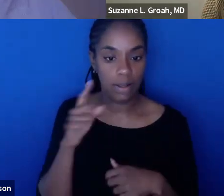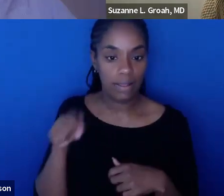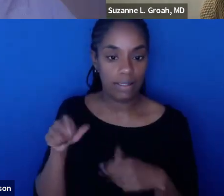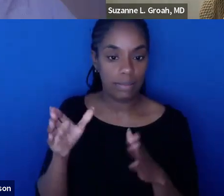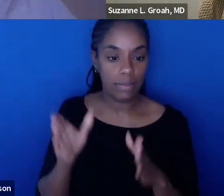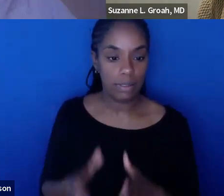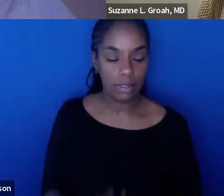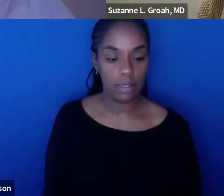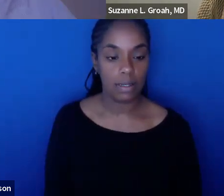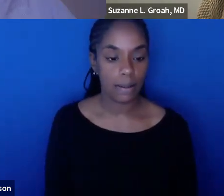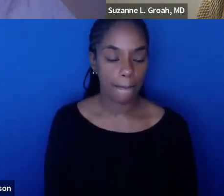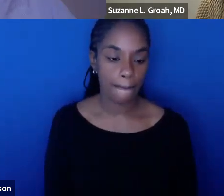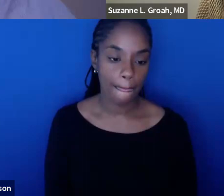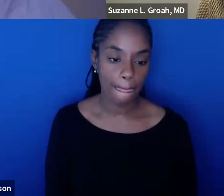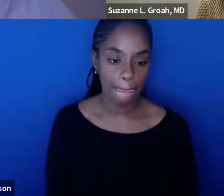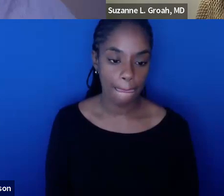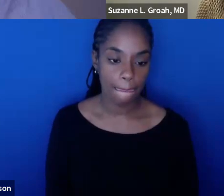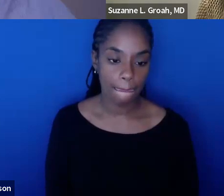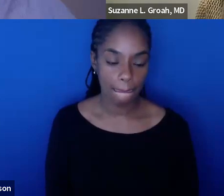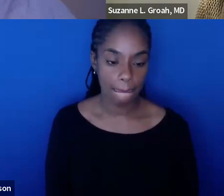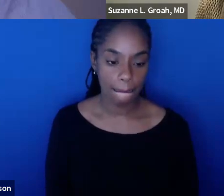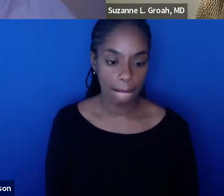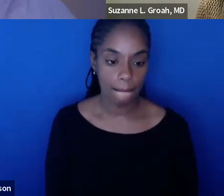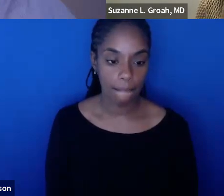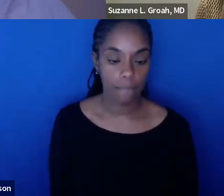Another approach that's being used right now is neuromodulation.